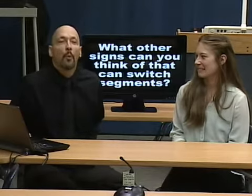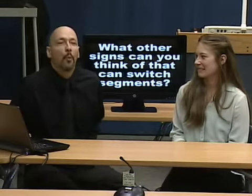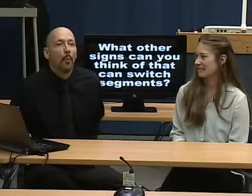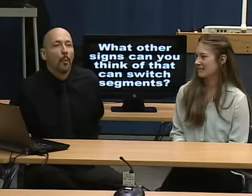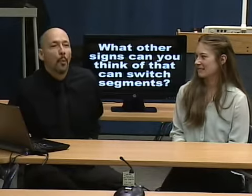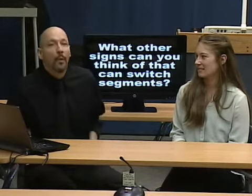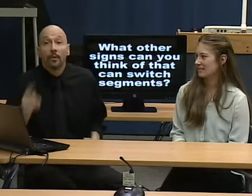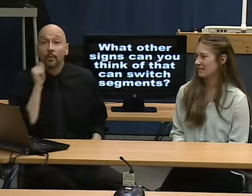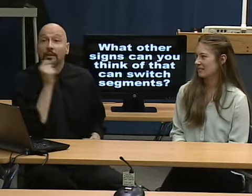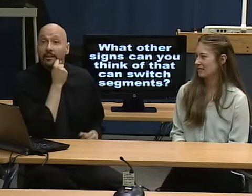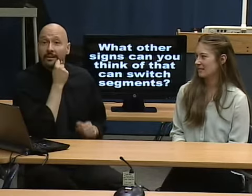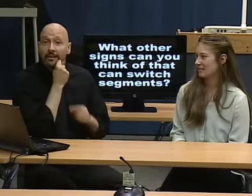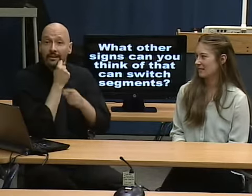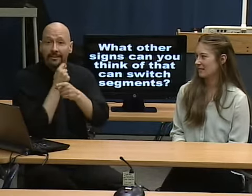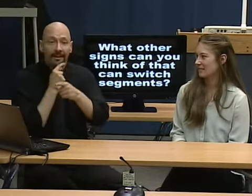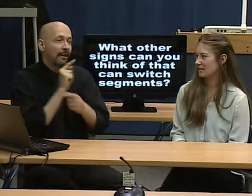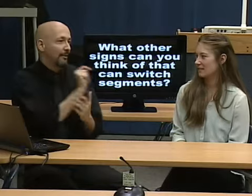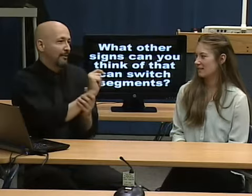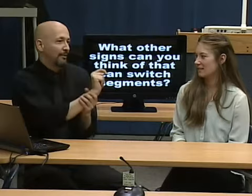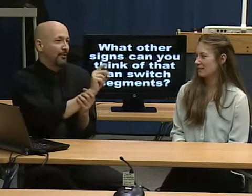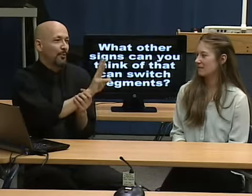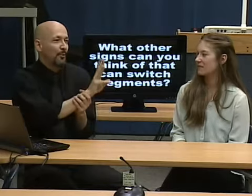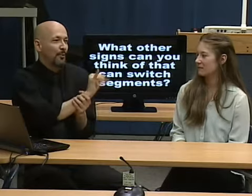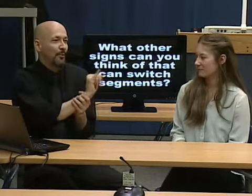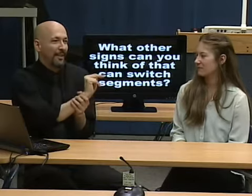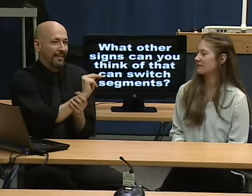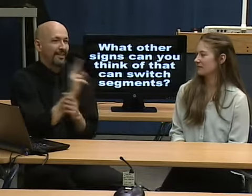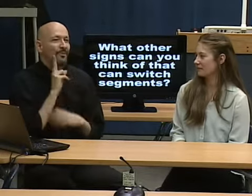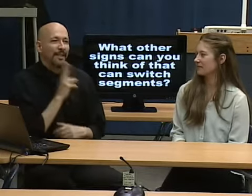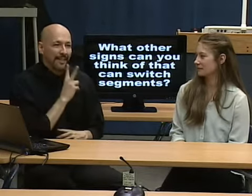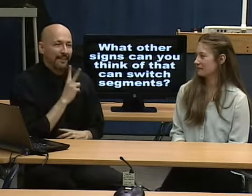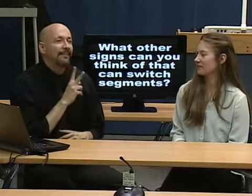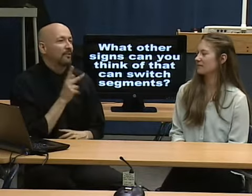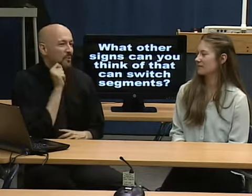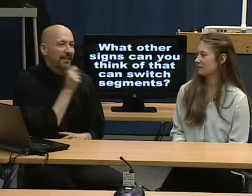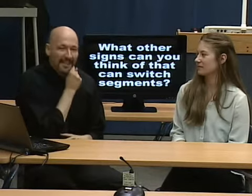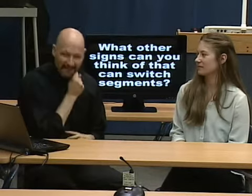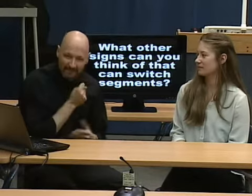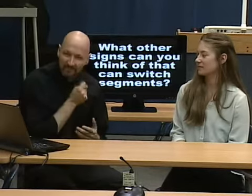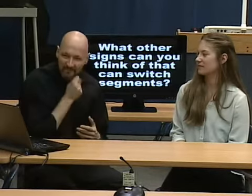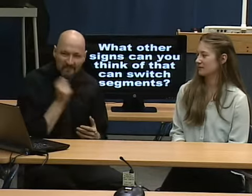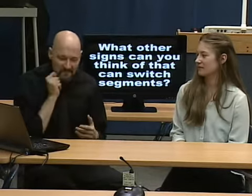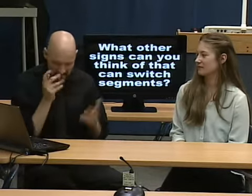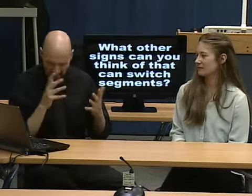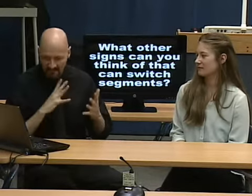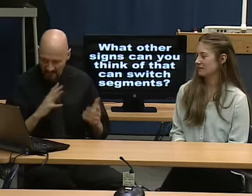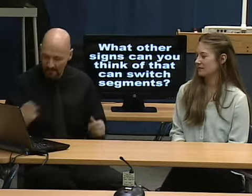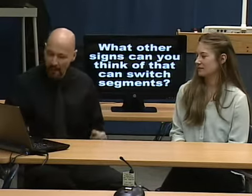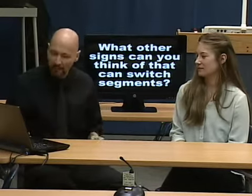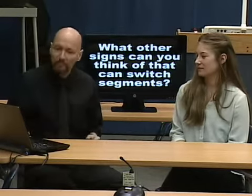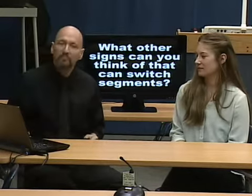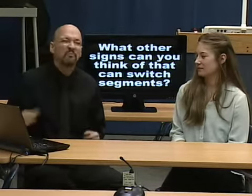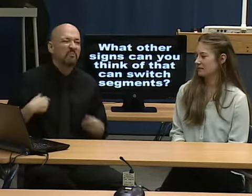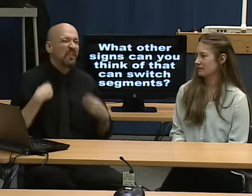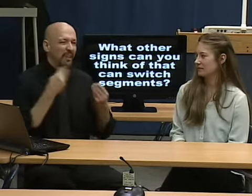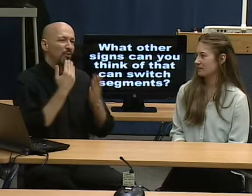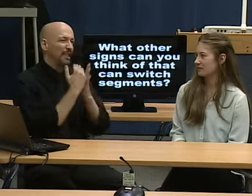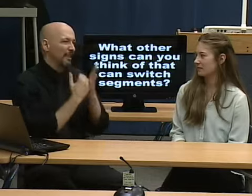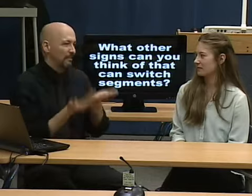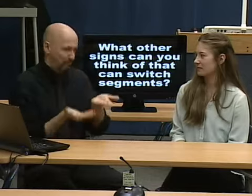"Twin"? T-W-I-N Can sign it this way or this way. Fine, fine. I'll give you a list.